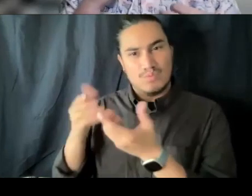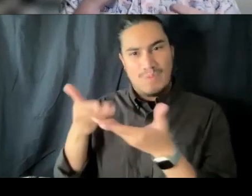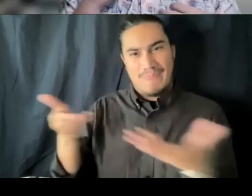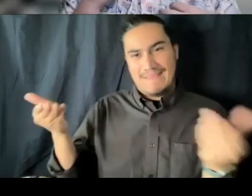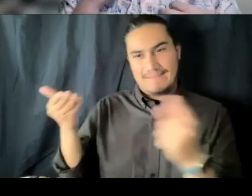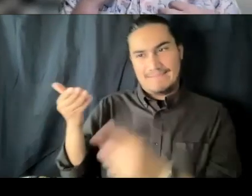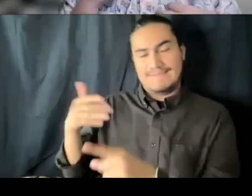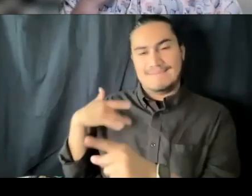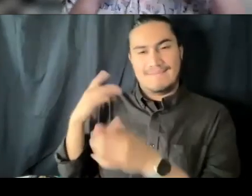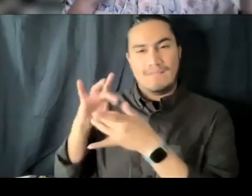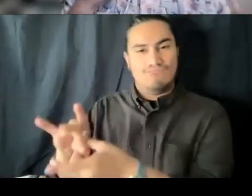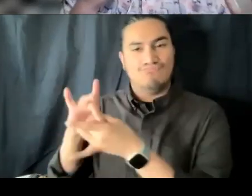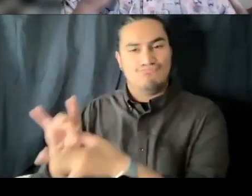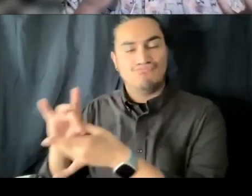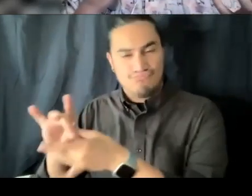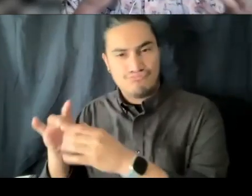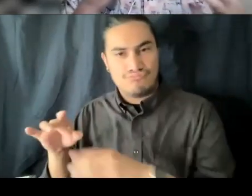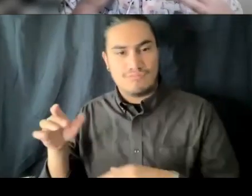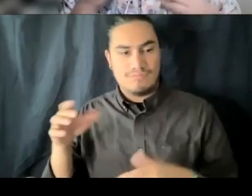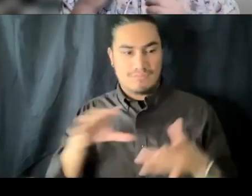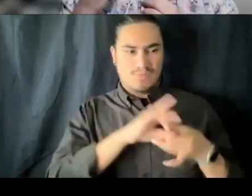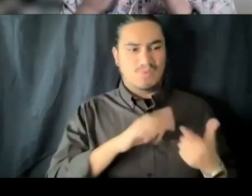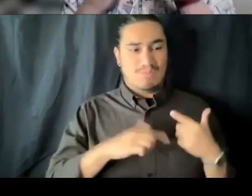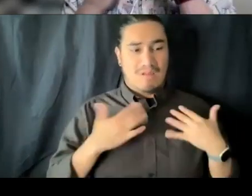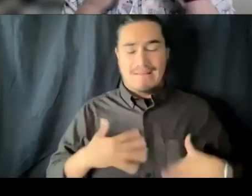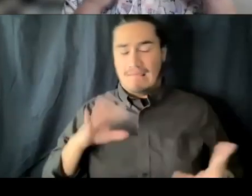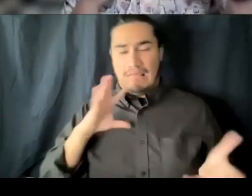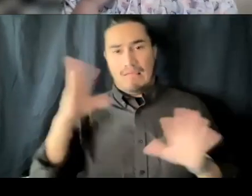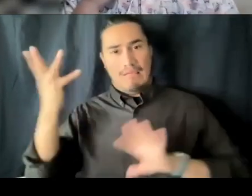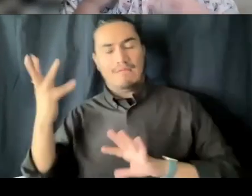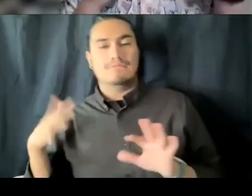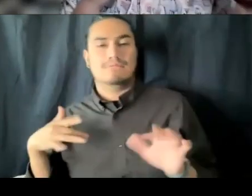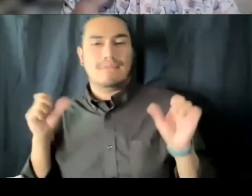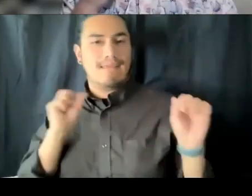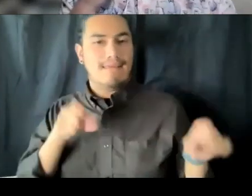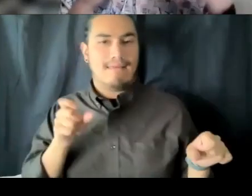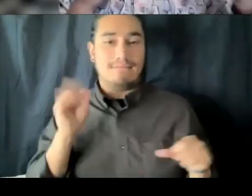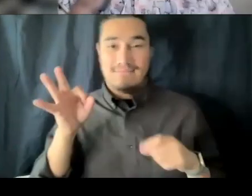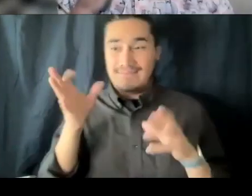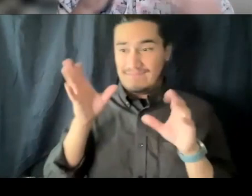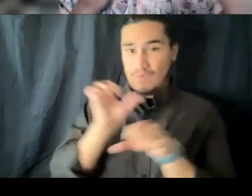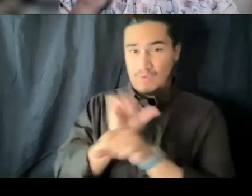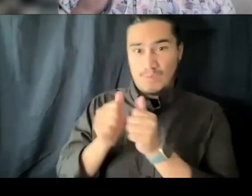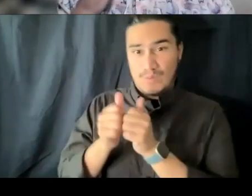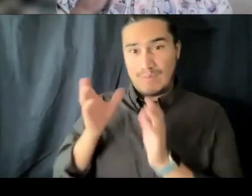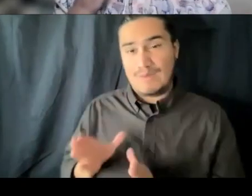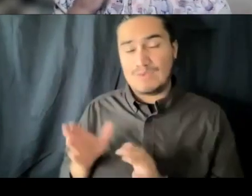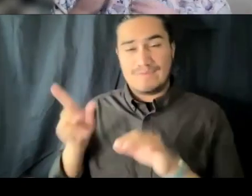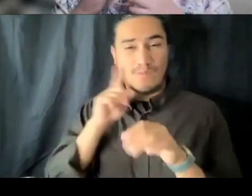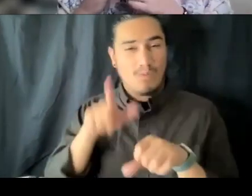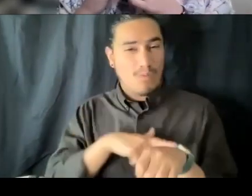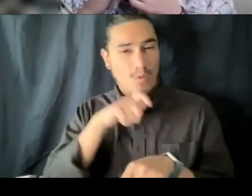actually makes things worse. If you're working with somebody long term, you might get to know that about them